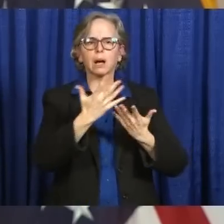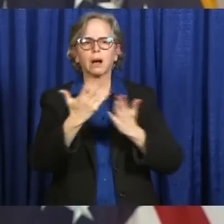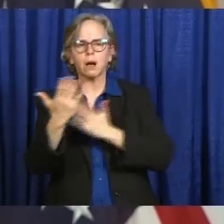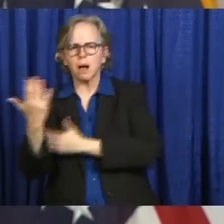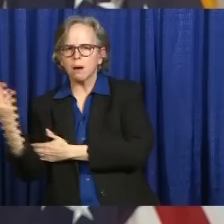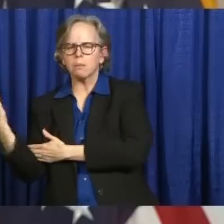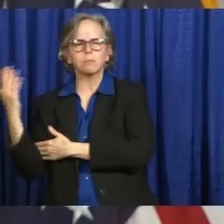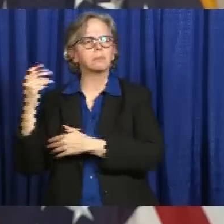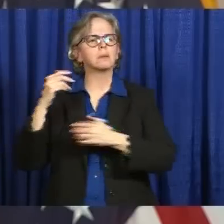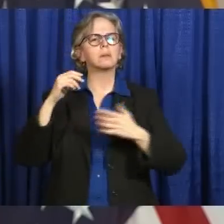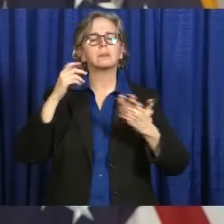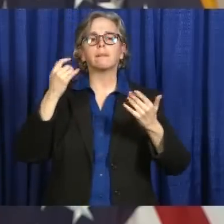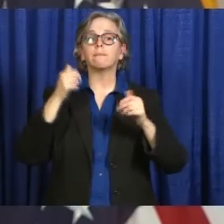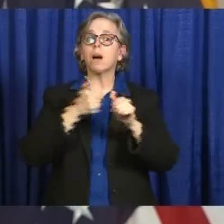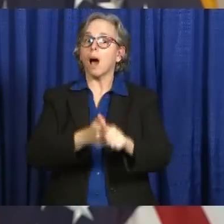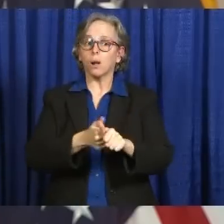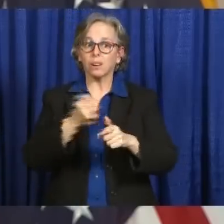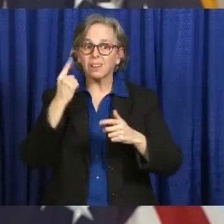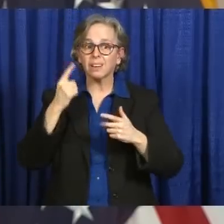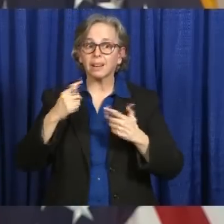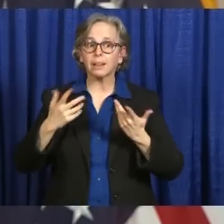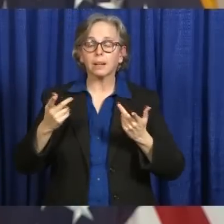HAVING MEALS AT NORMAL TIMES AND KEEPING A SCHEDULE FOR OURSELVES AND FOR OUR HOUSEHOLD.